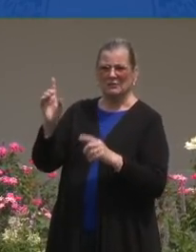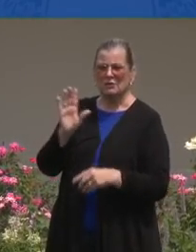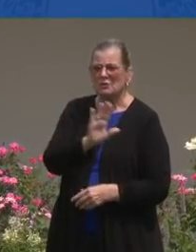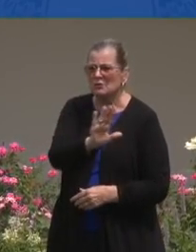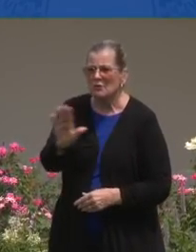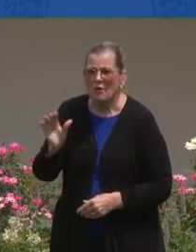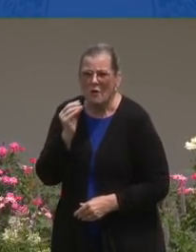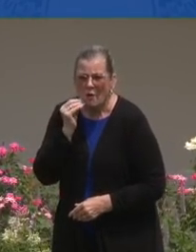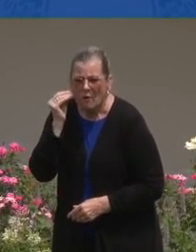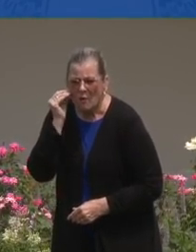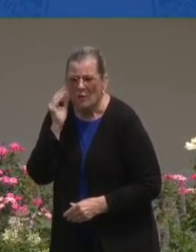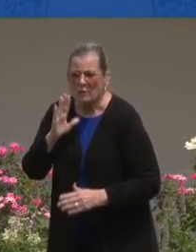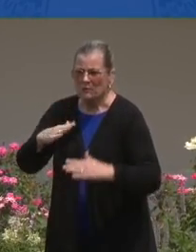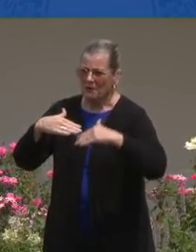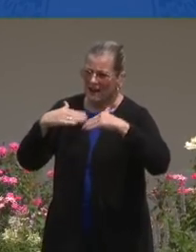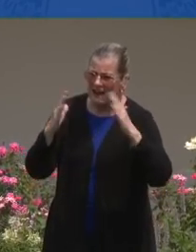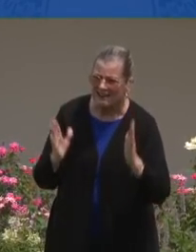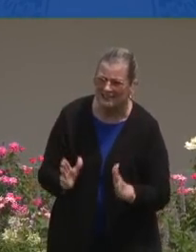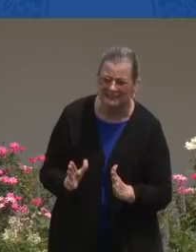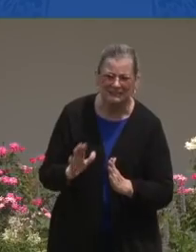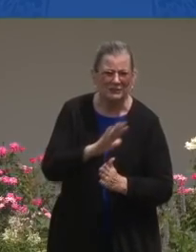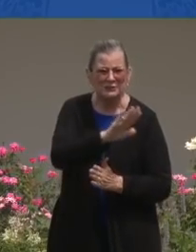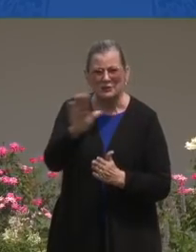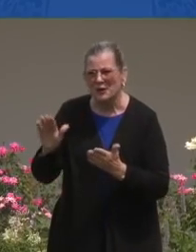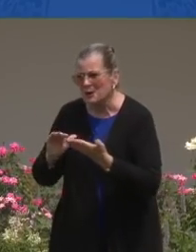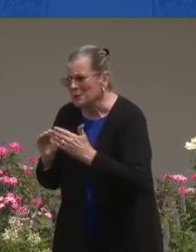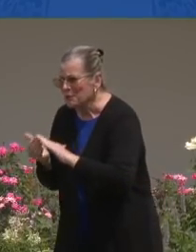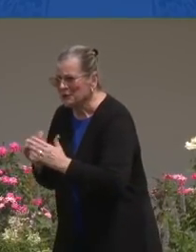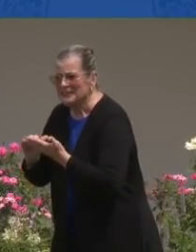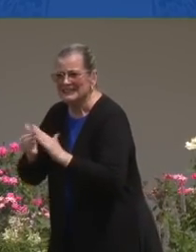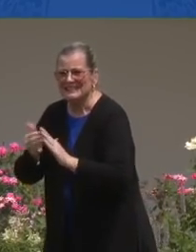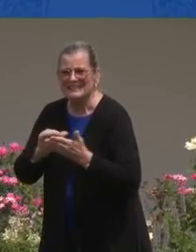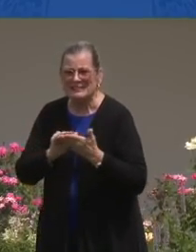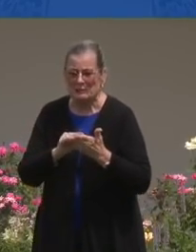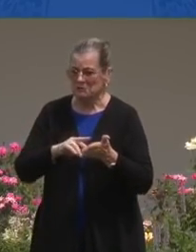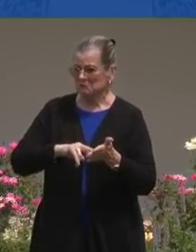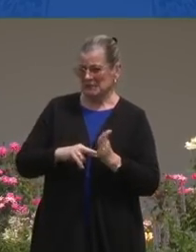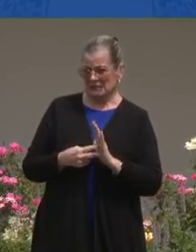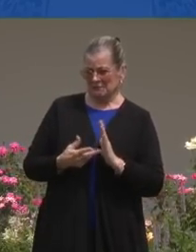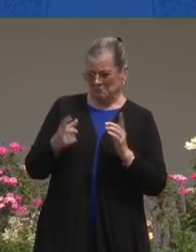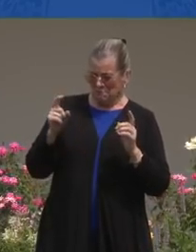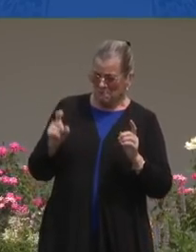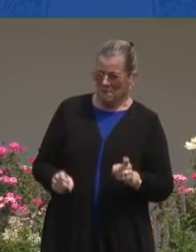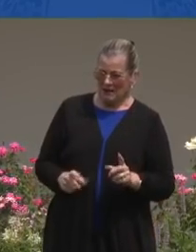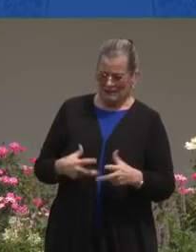which is also why we must invest in home and community based services.